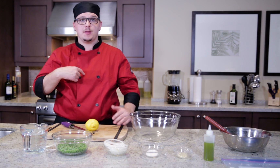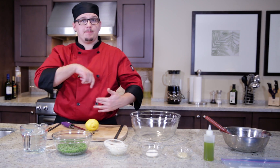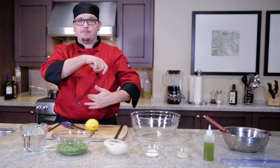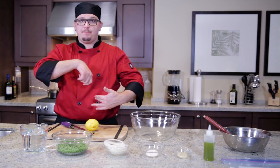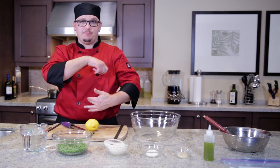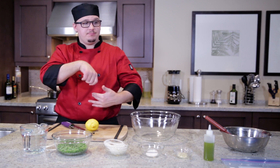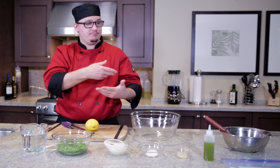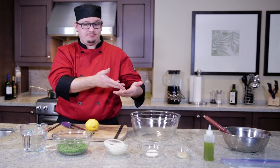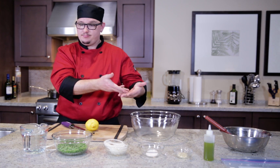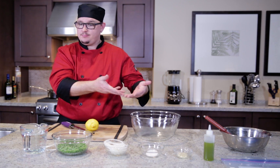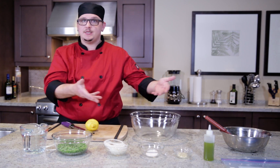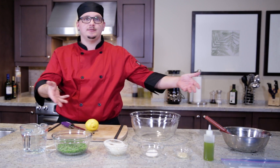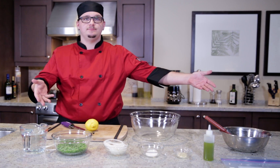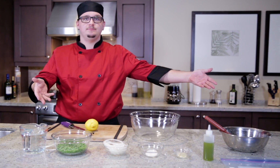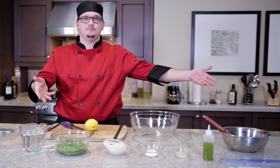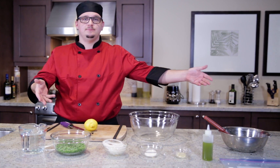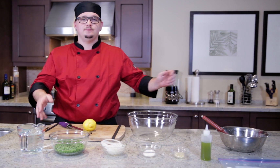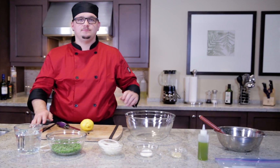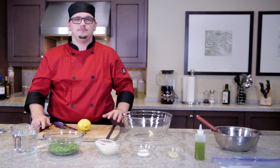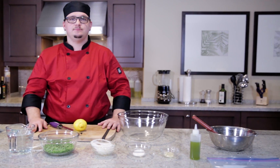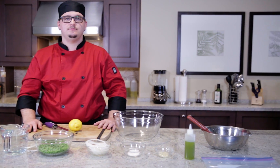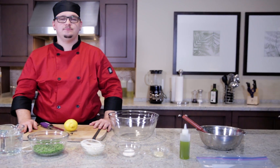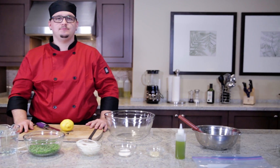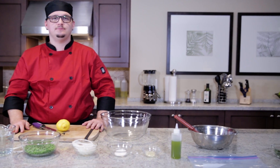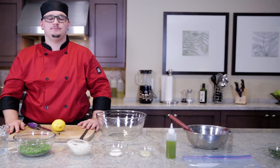I’ll be cooking with these ingredients.